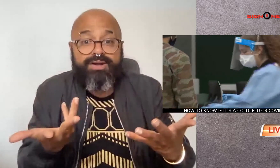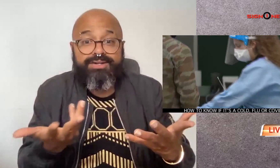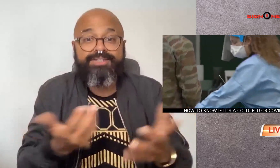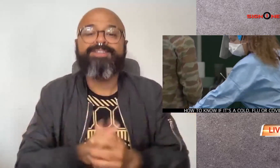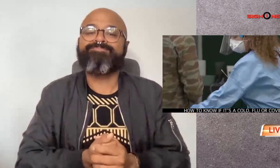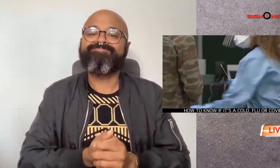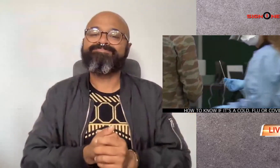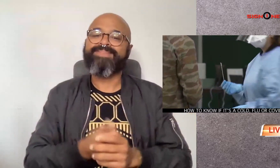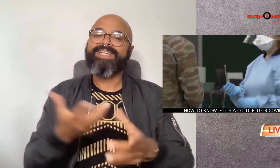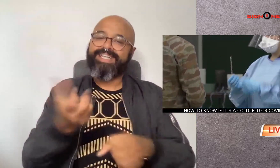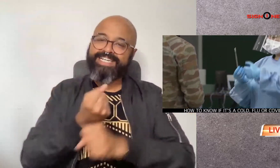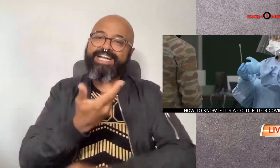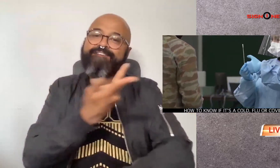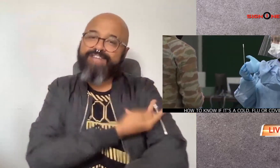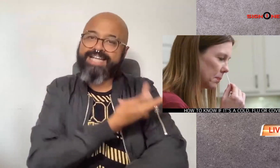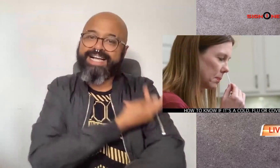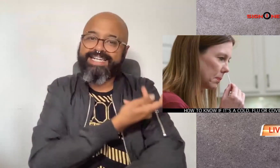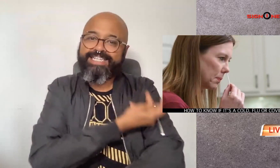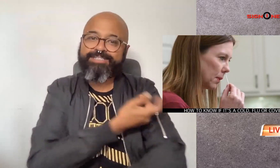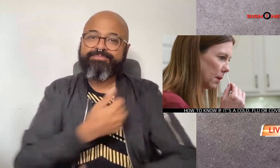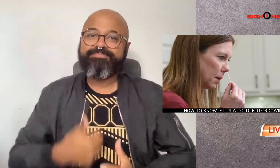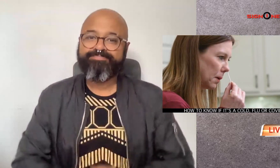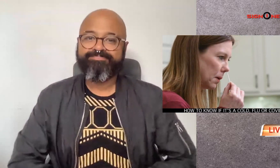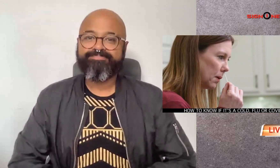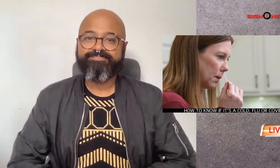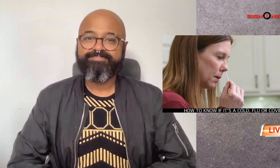covid and the flu is to get vaccinated